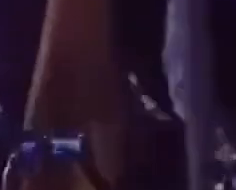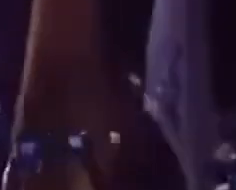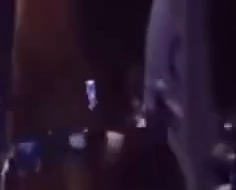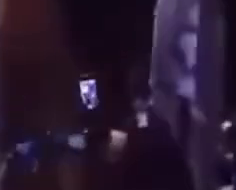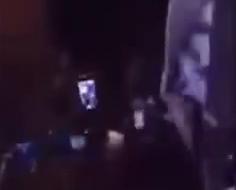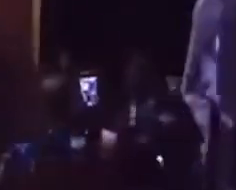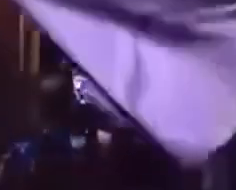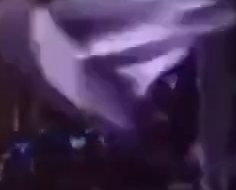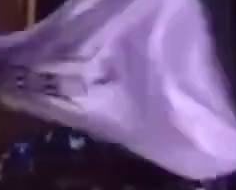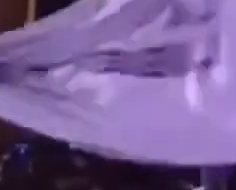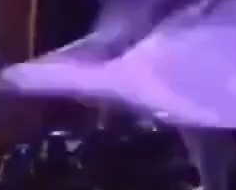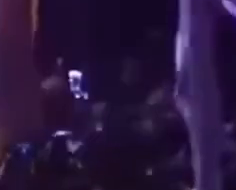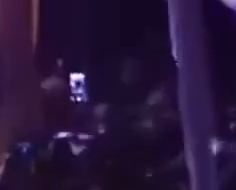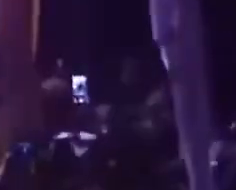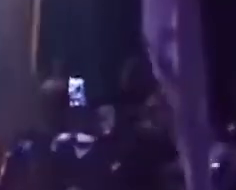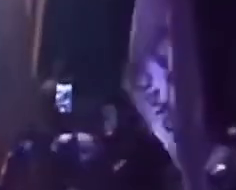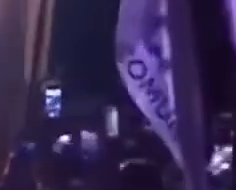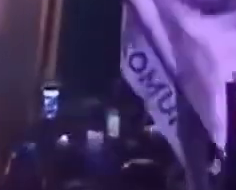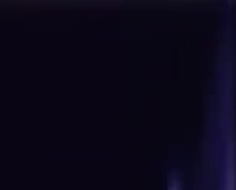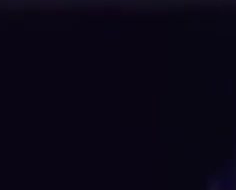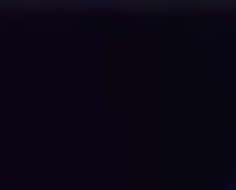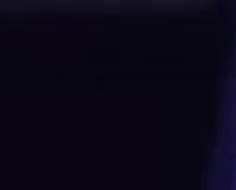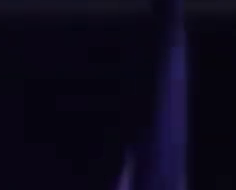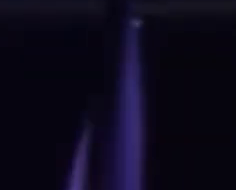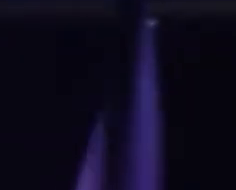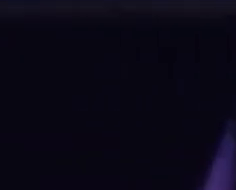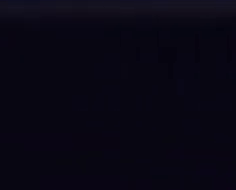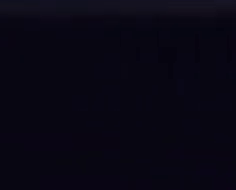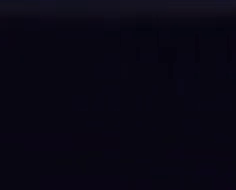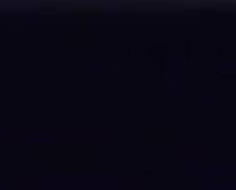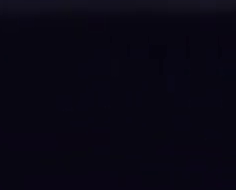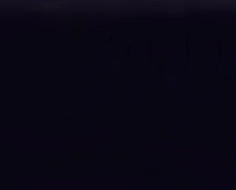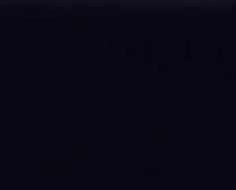So Milei taught us interest rates exist independent of money. They